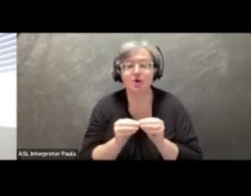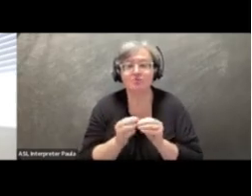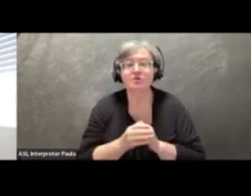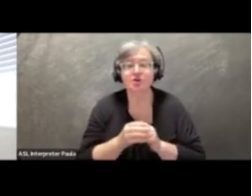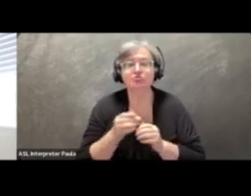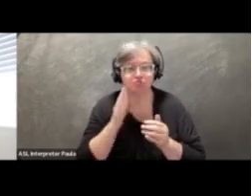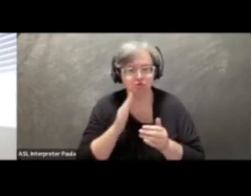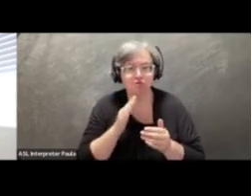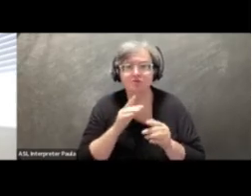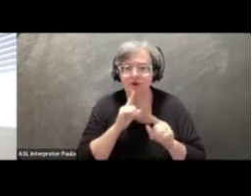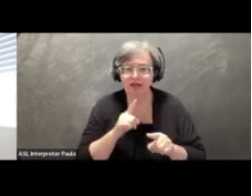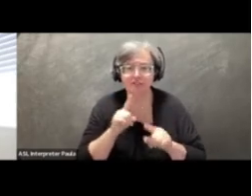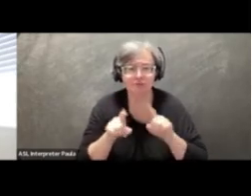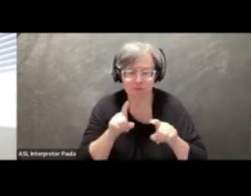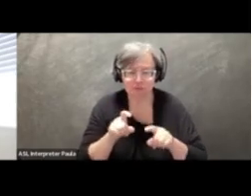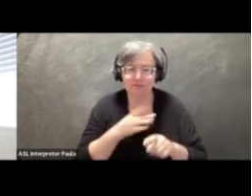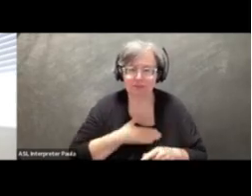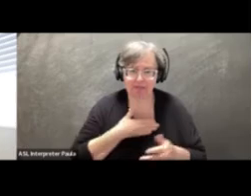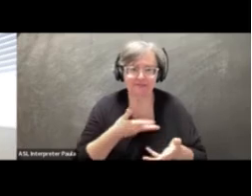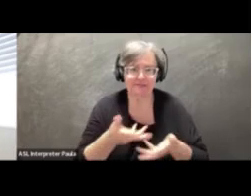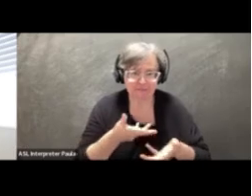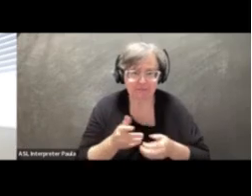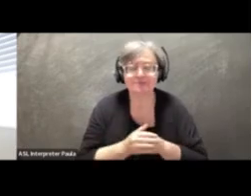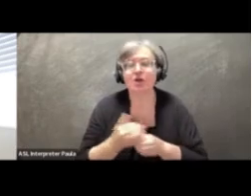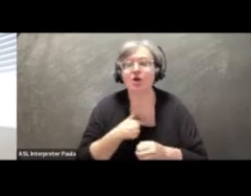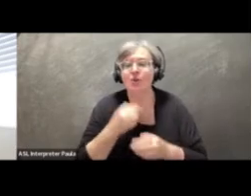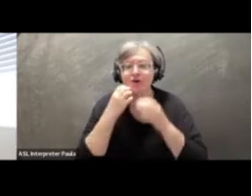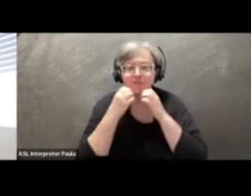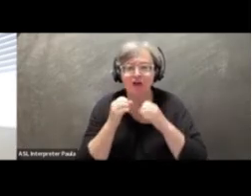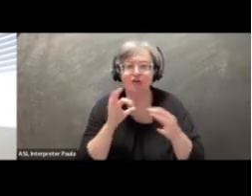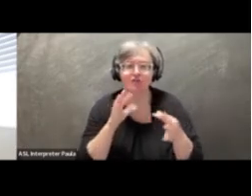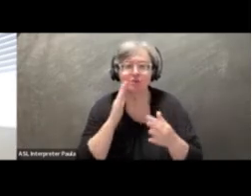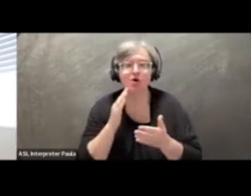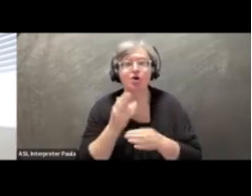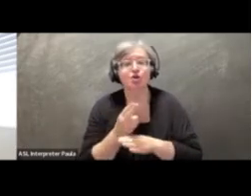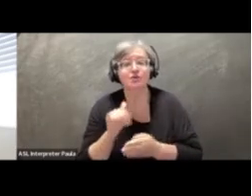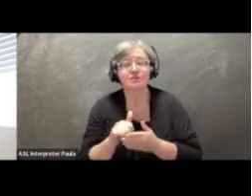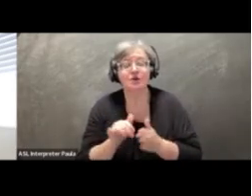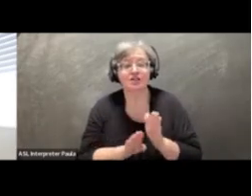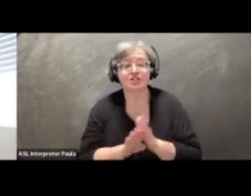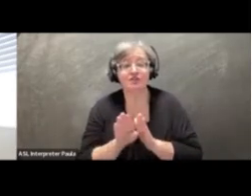with those. We do really value your feedback and use it to help in the development of any future